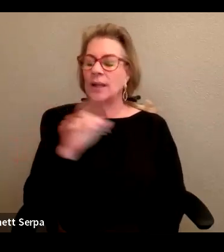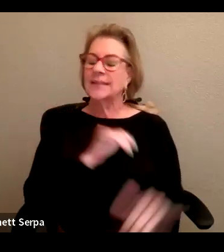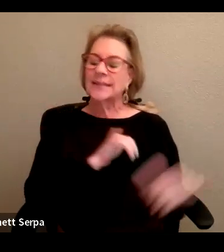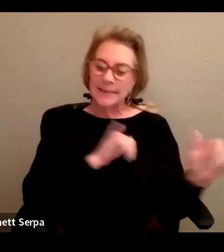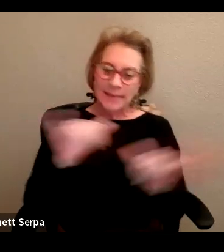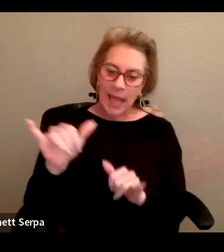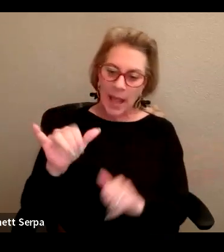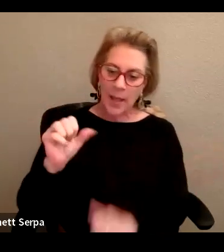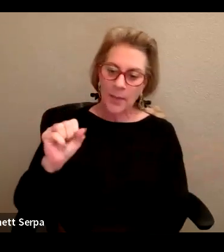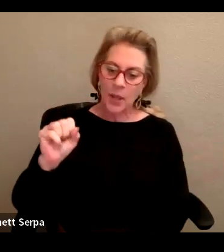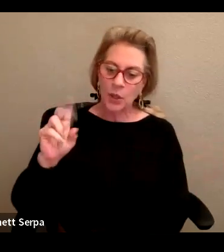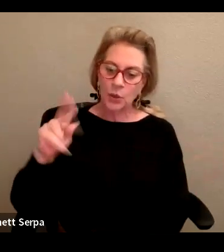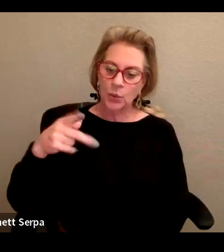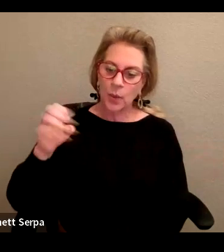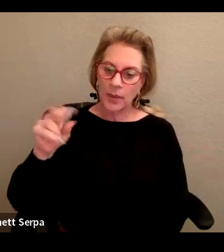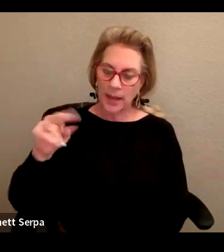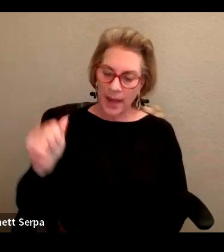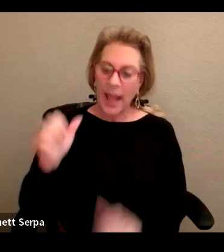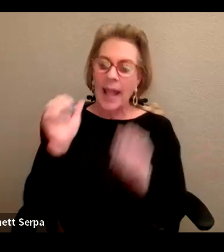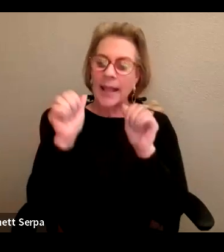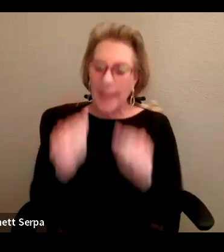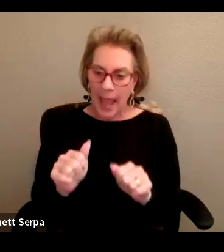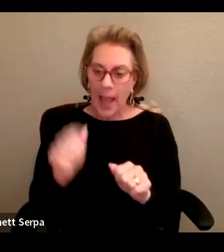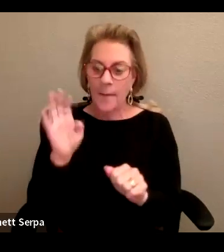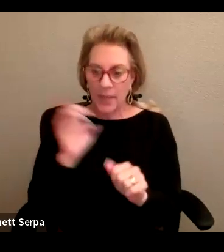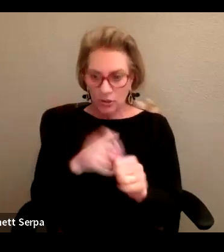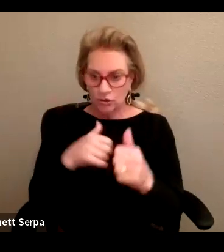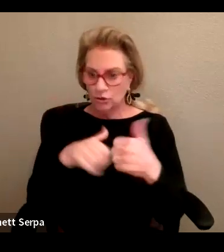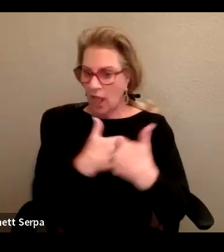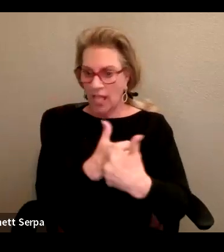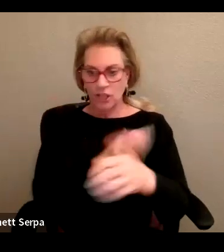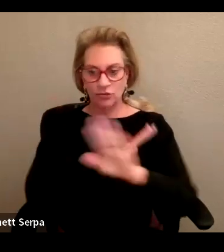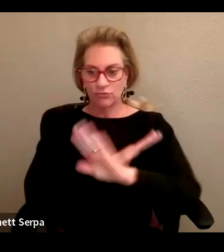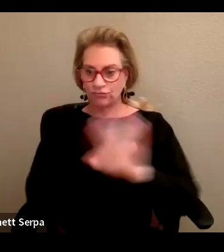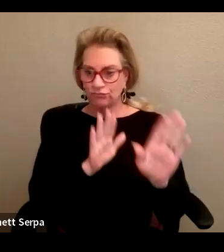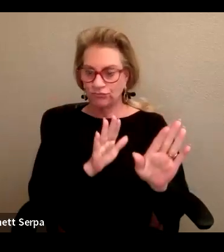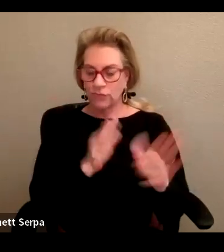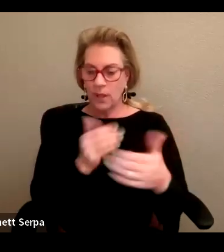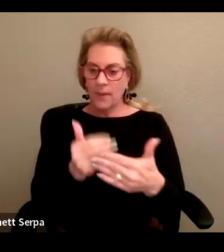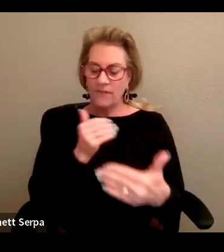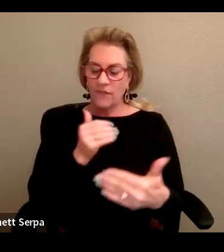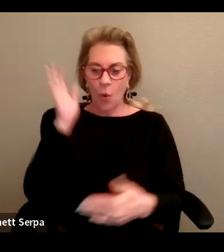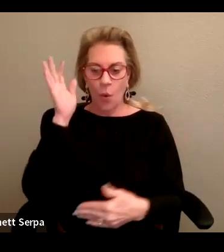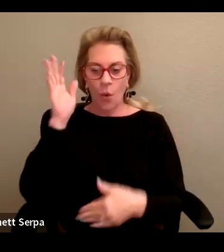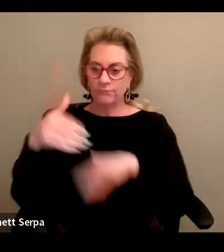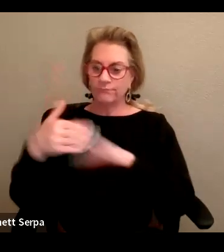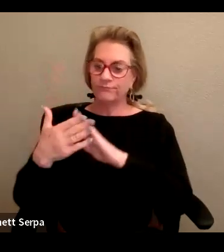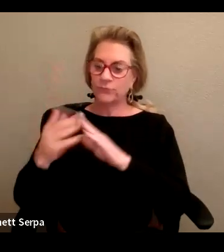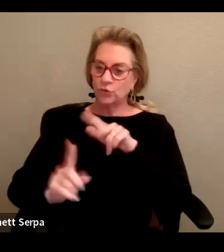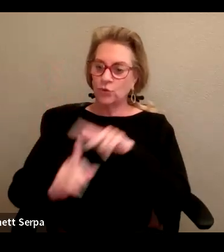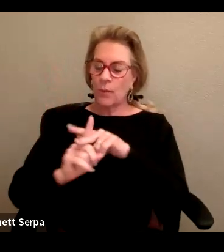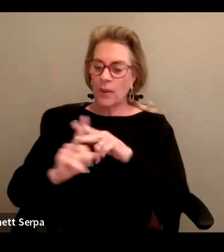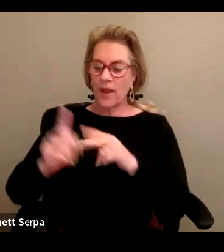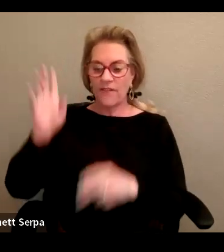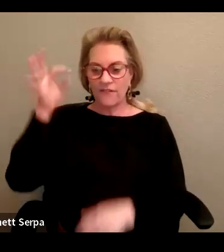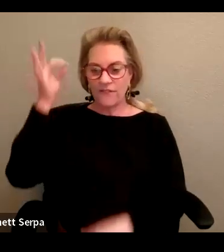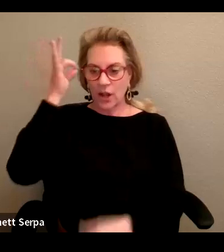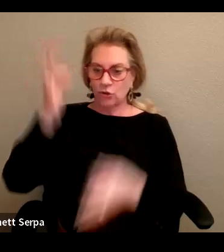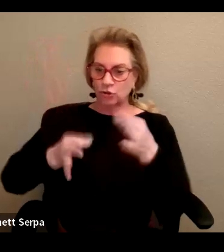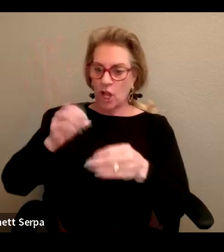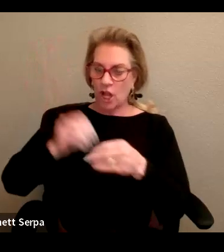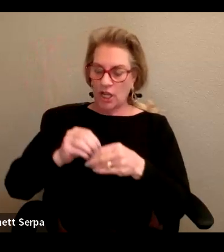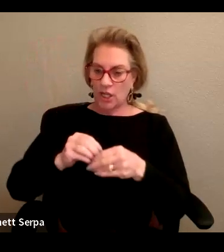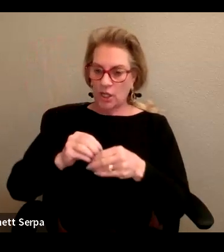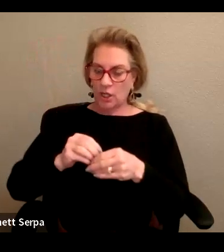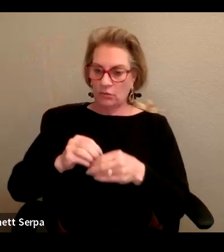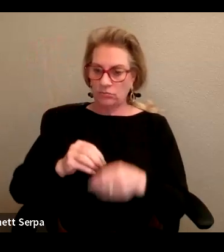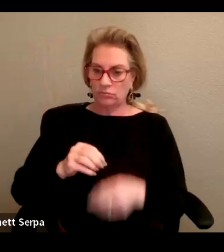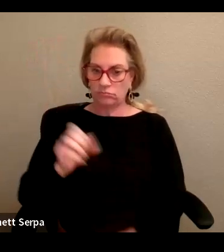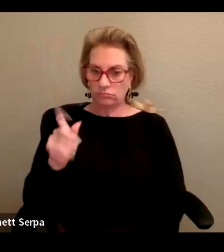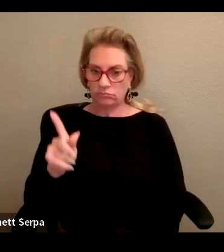Judicial subpoena can be challenged in um before a federal judge in a US District Court know we only